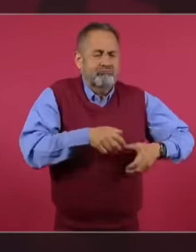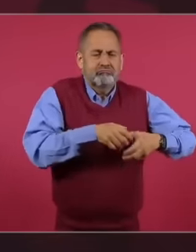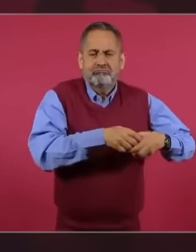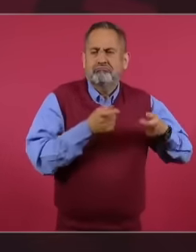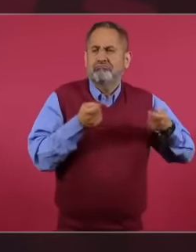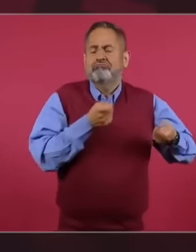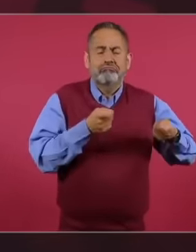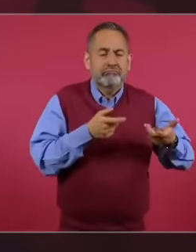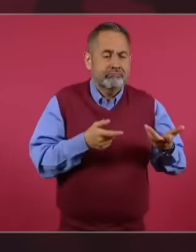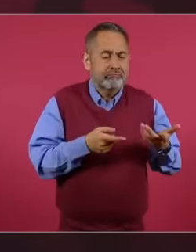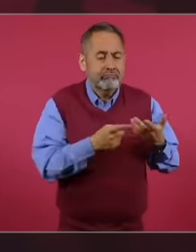and it is